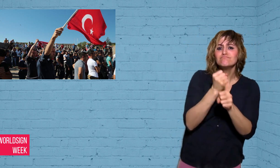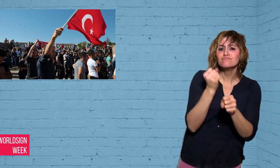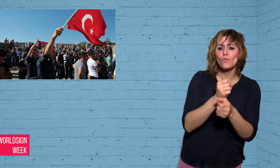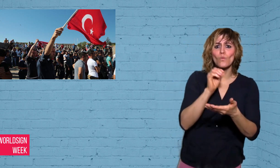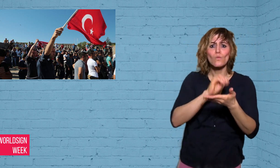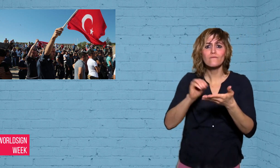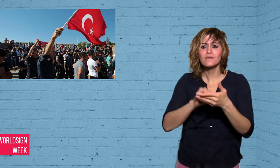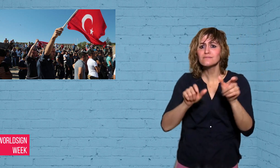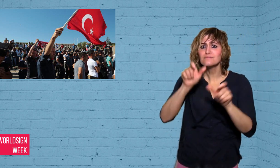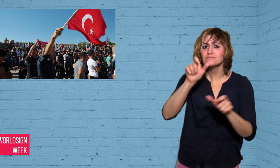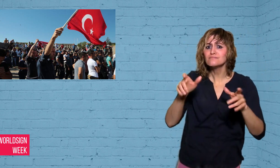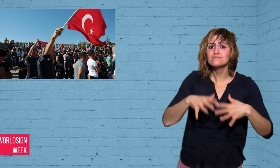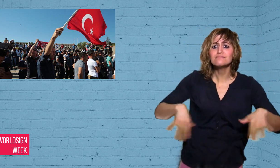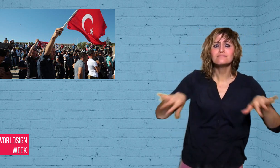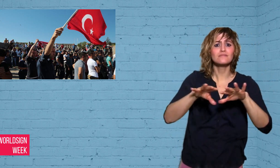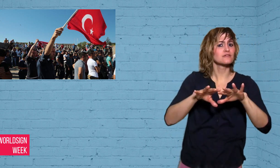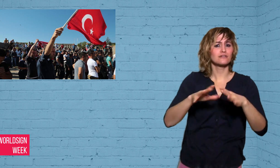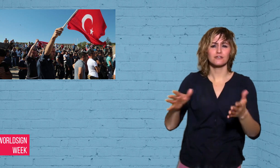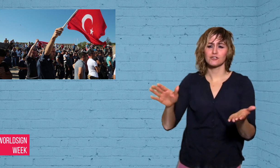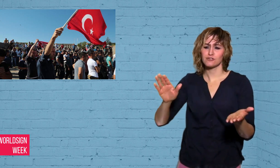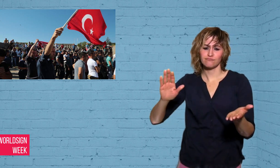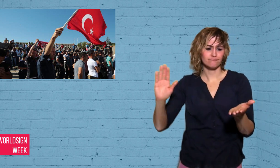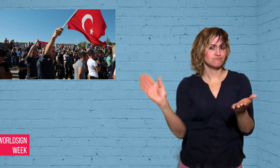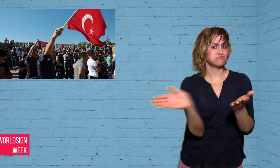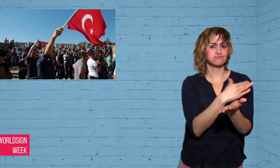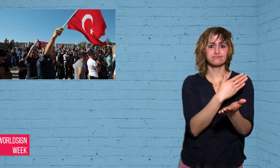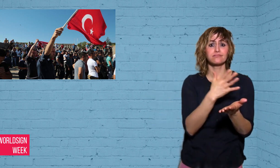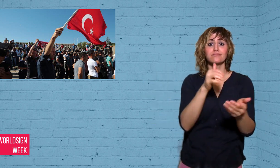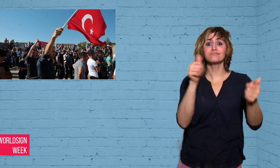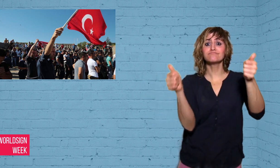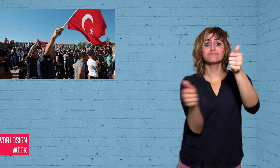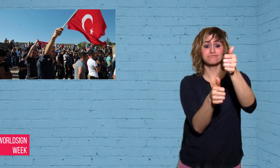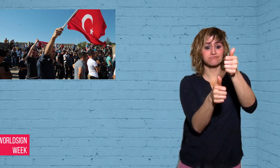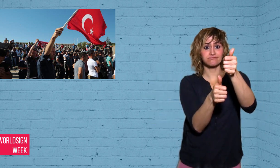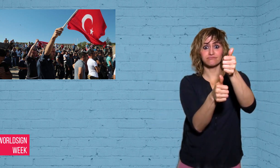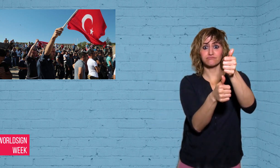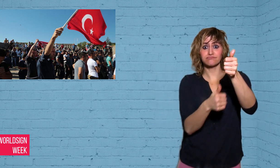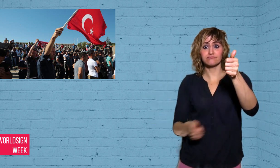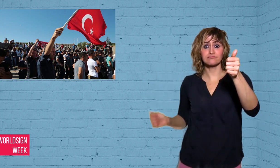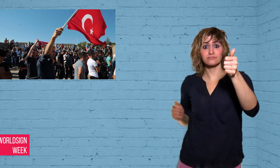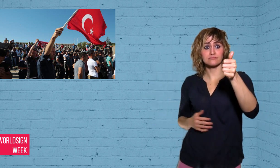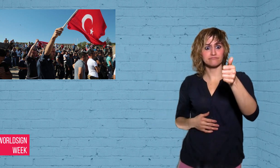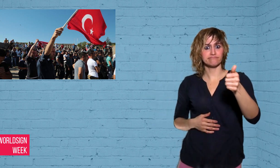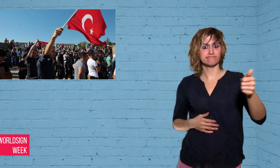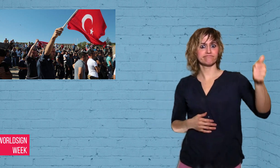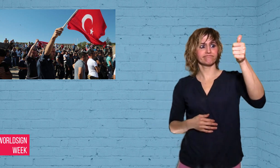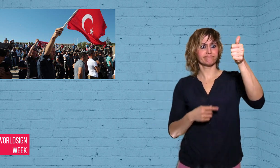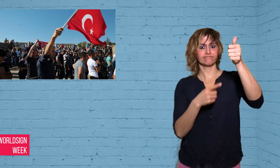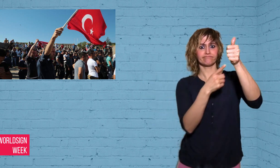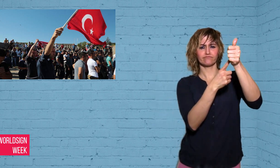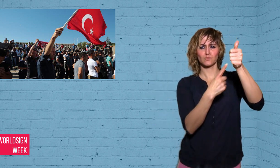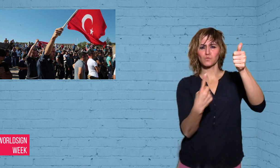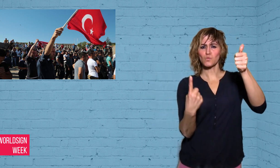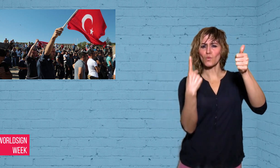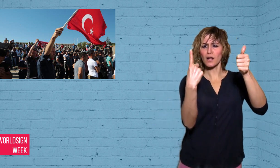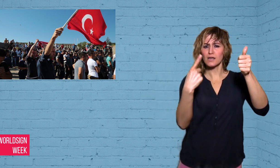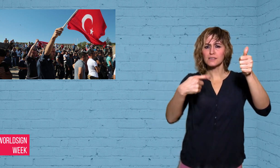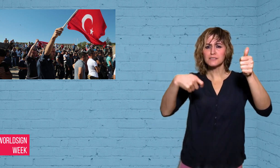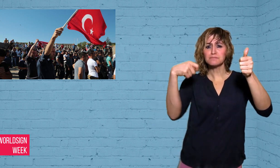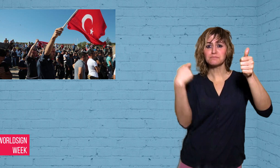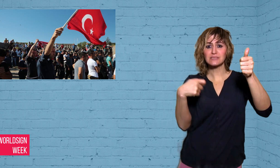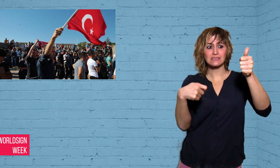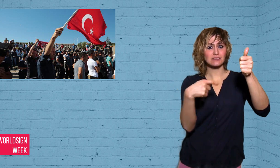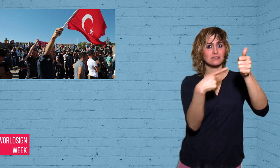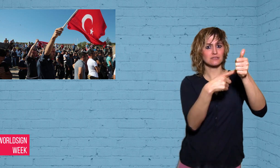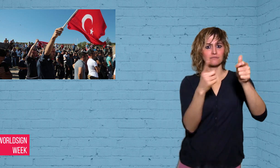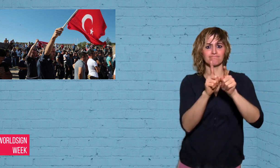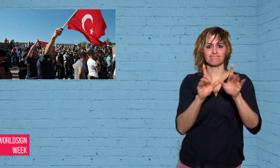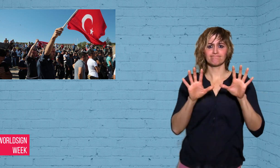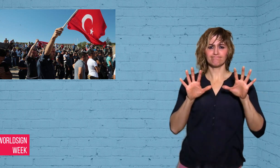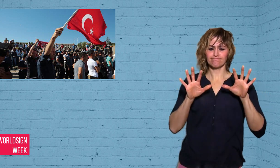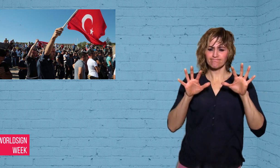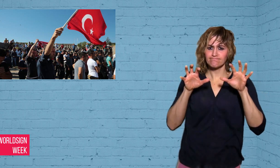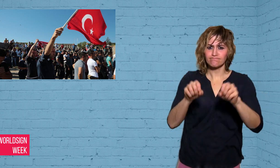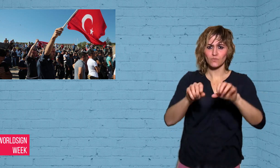executive branch as well as allowing him to